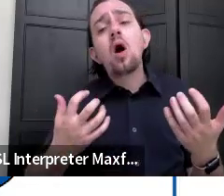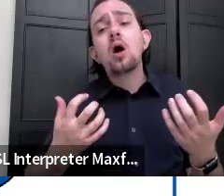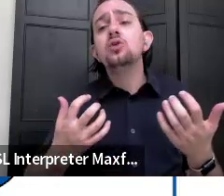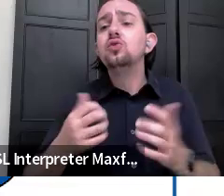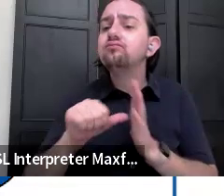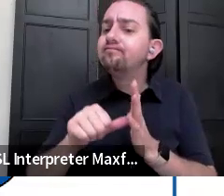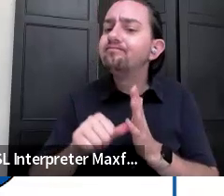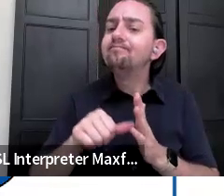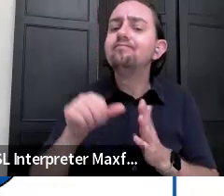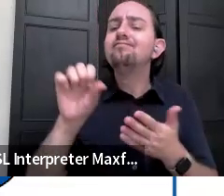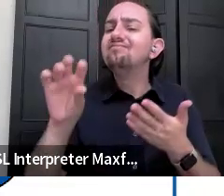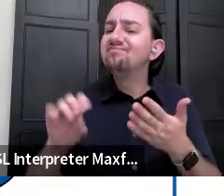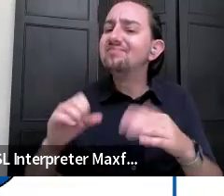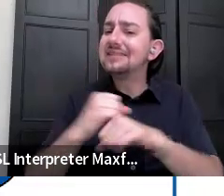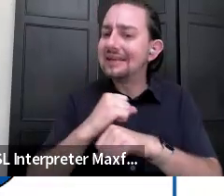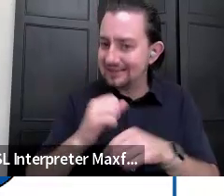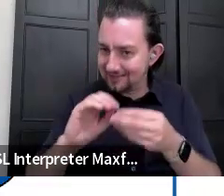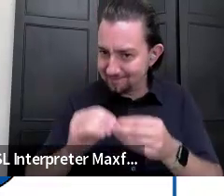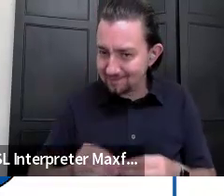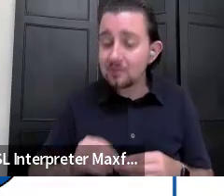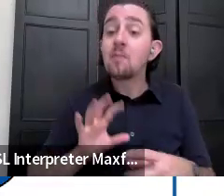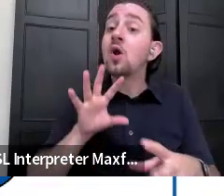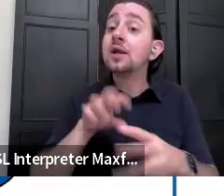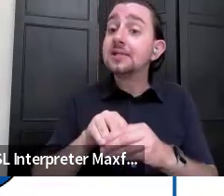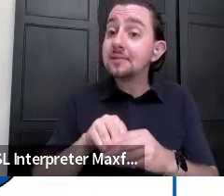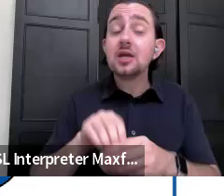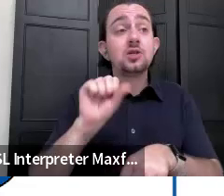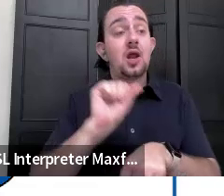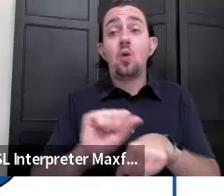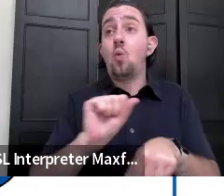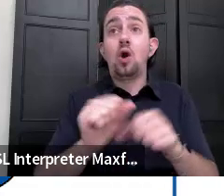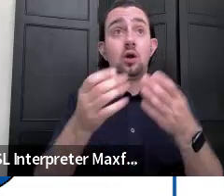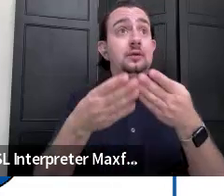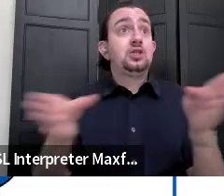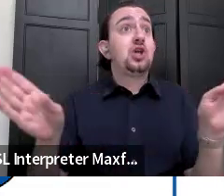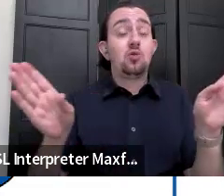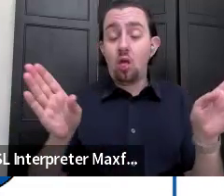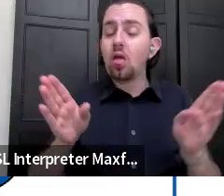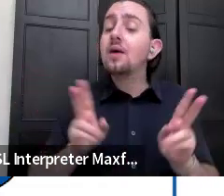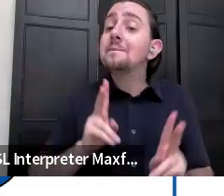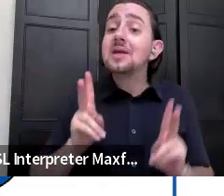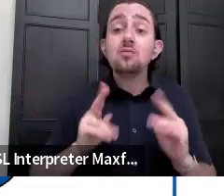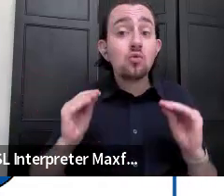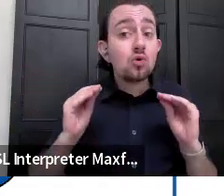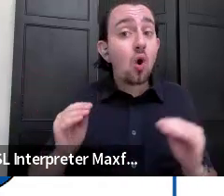So for participation in the labor force, so for people without disabilities,